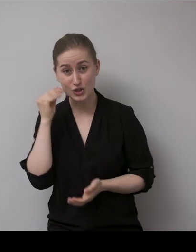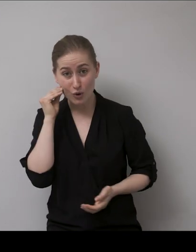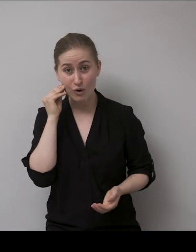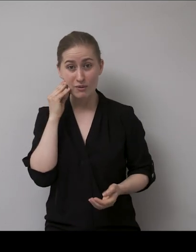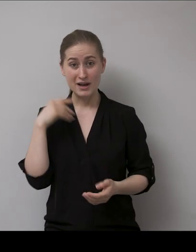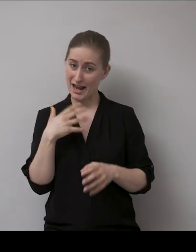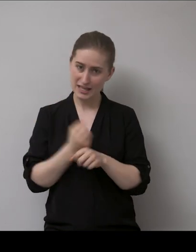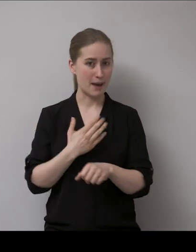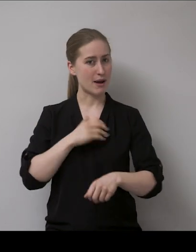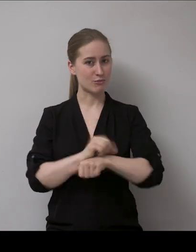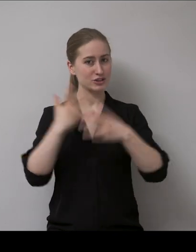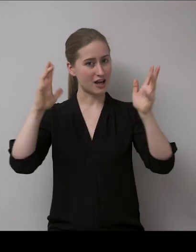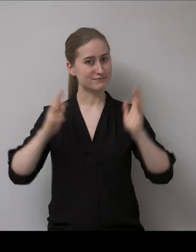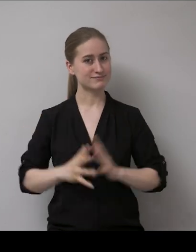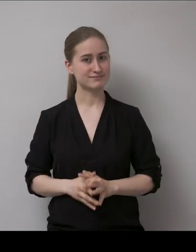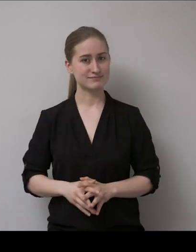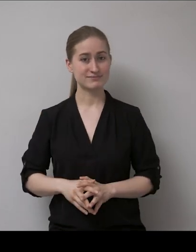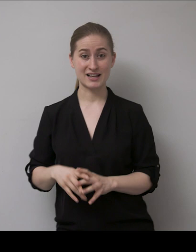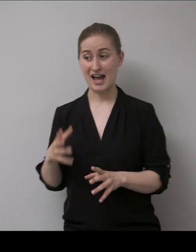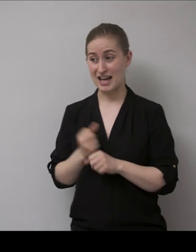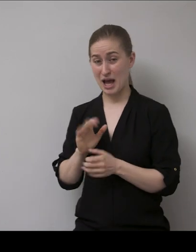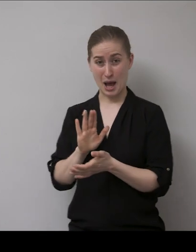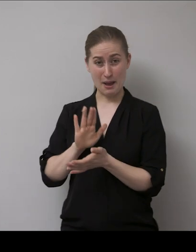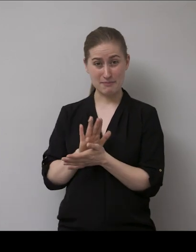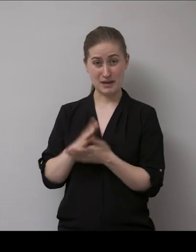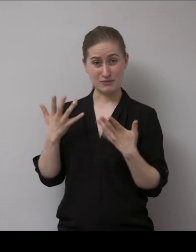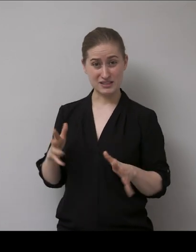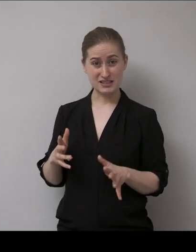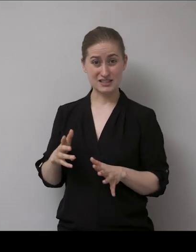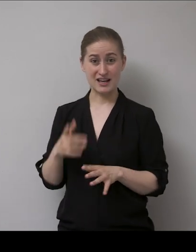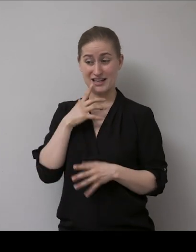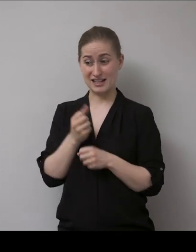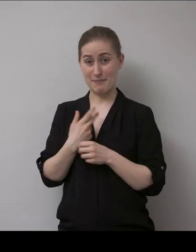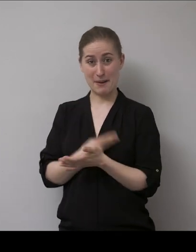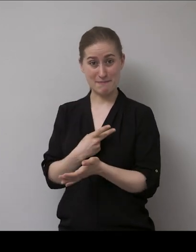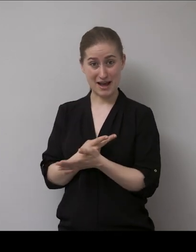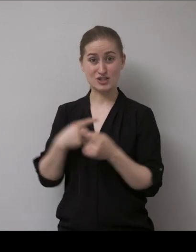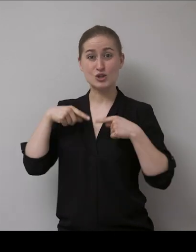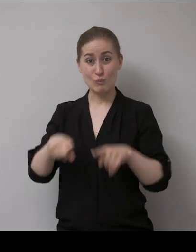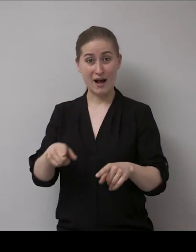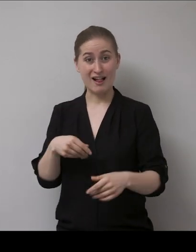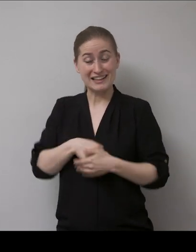and I got my work done. I got papers done and ultimately gained my master's while giving birth